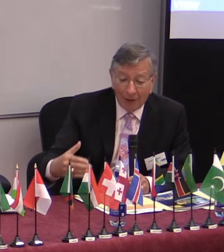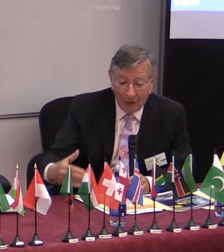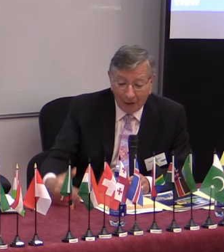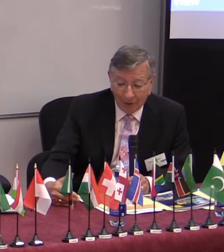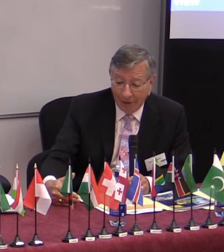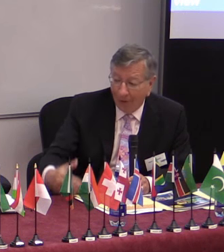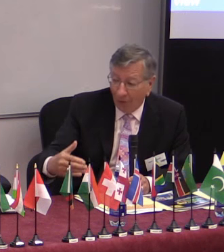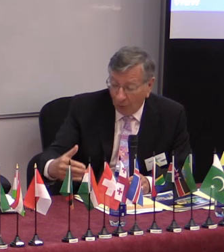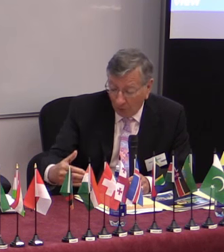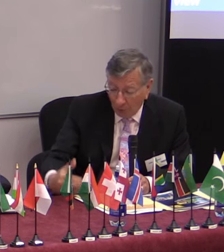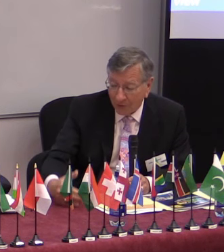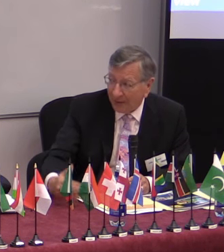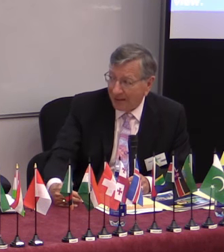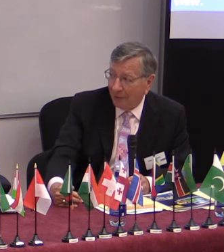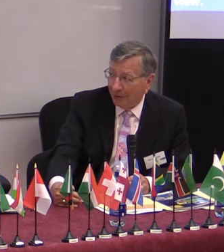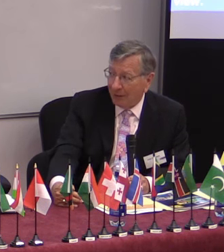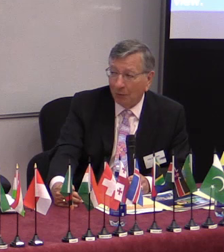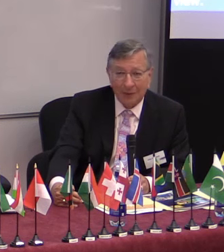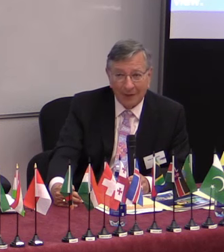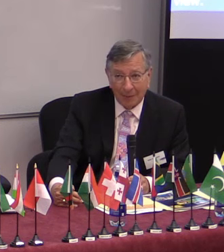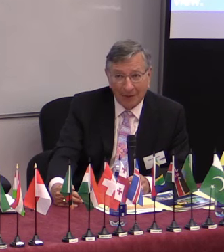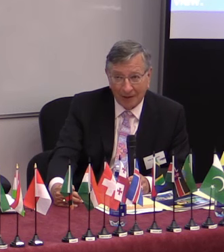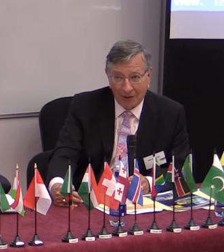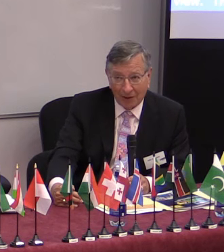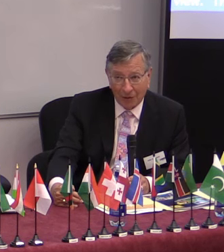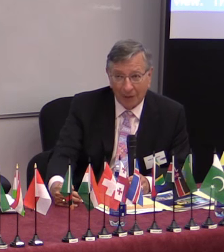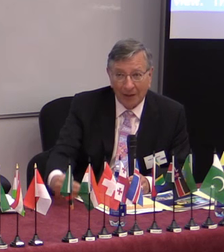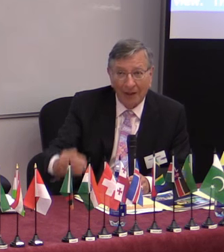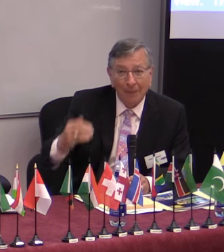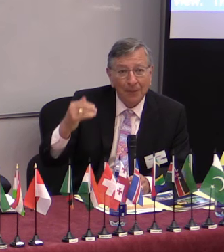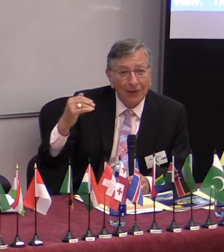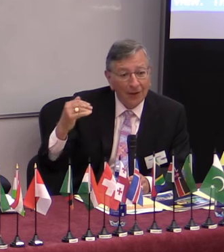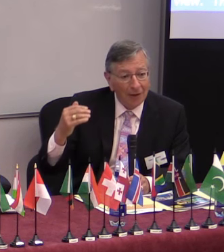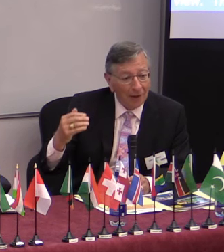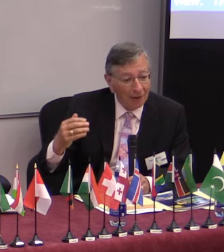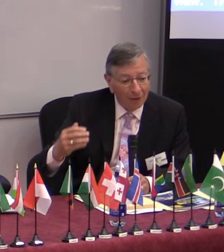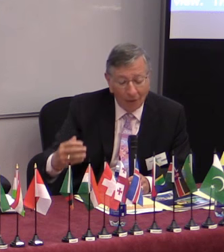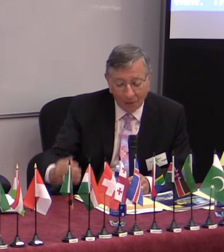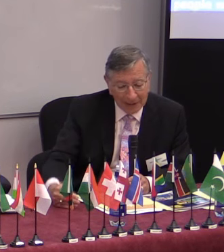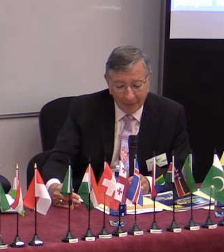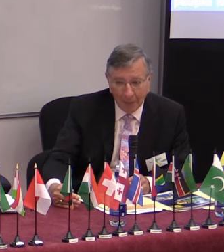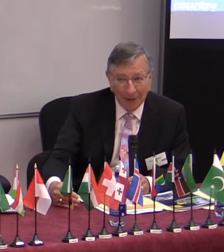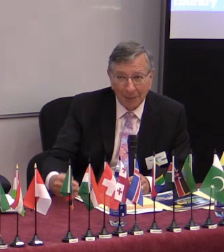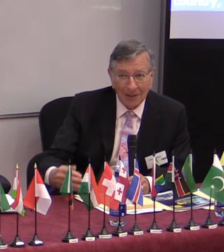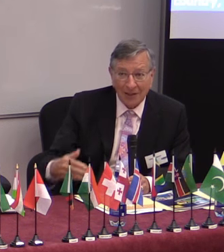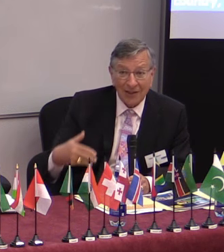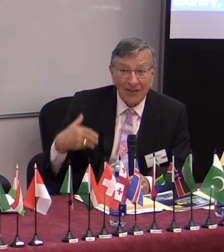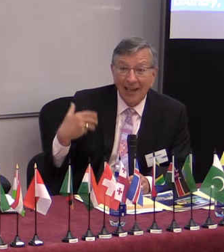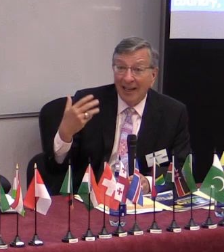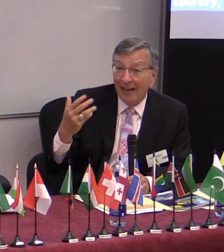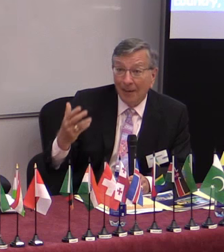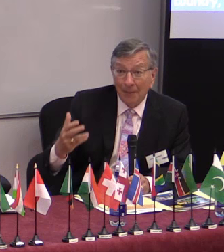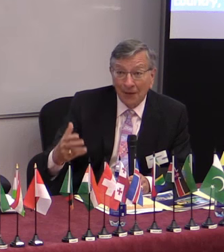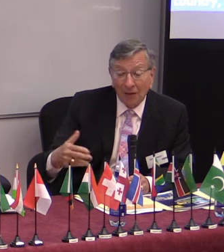are almost 60 million people with disabilities in our country, there are over 7 million businesses,